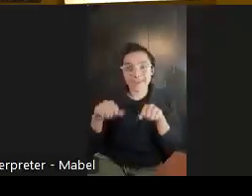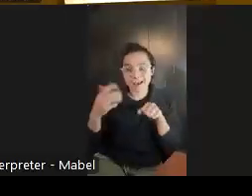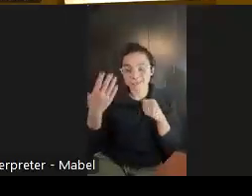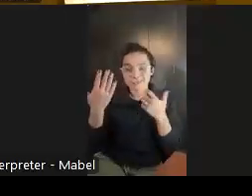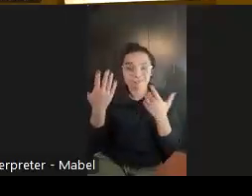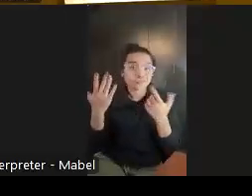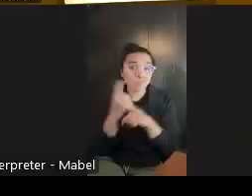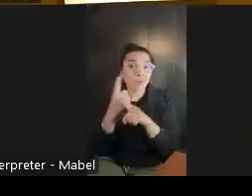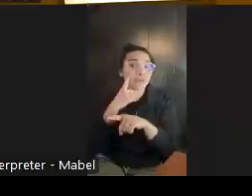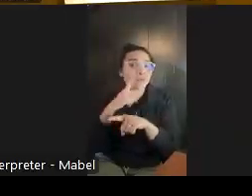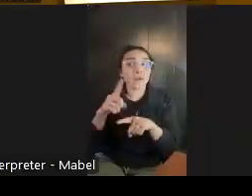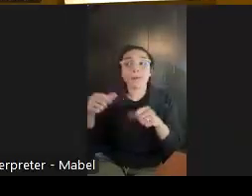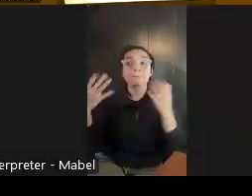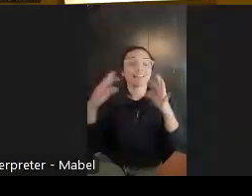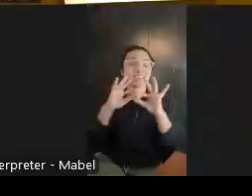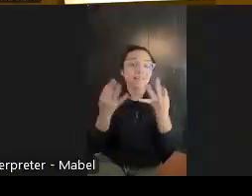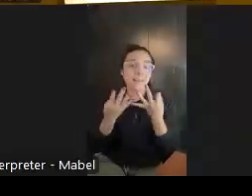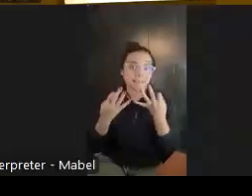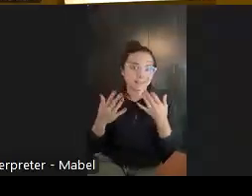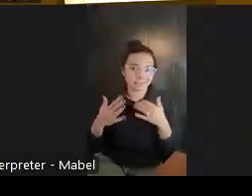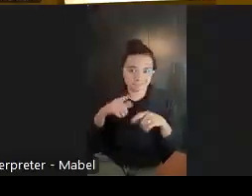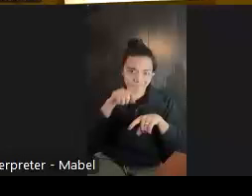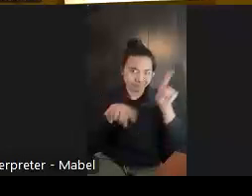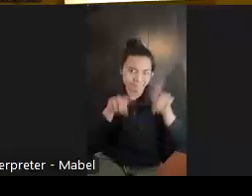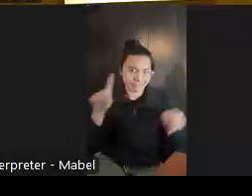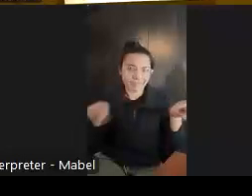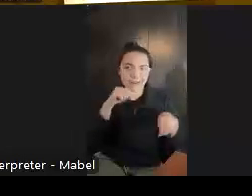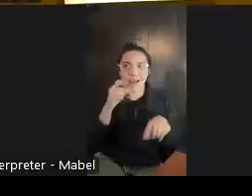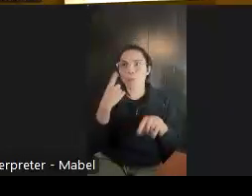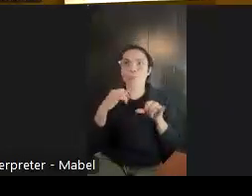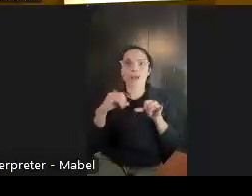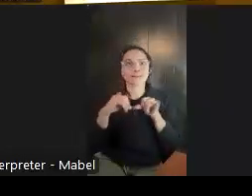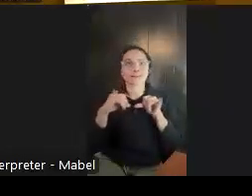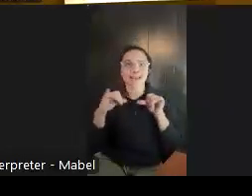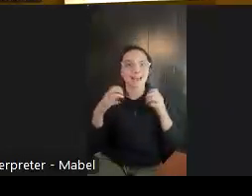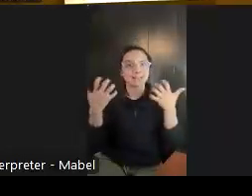service that isn't one-sized fits-all um but so families who or youth who come in who are